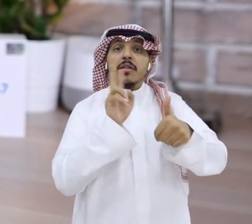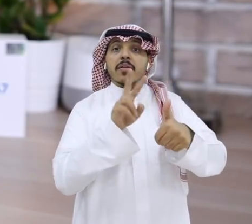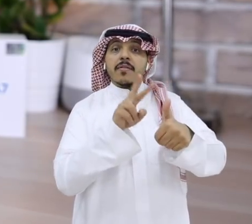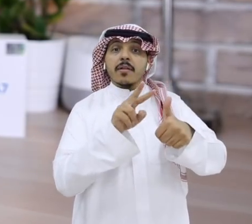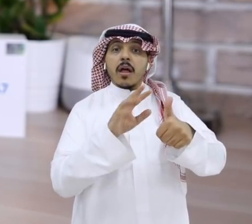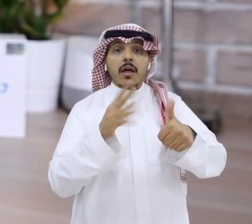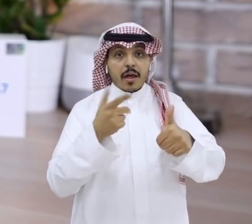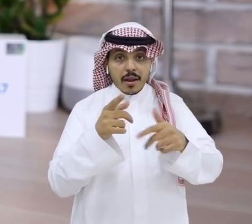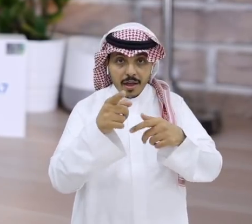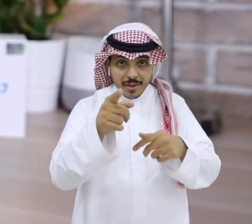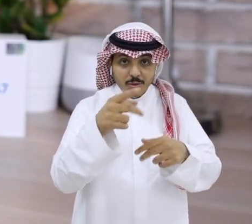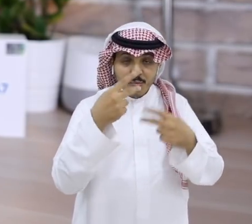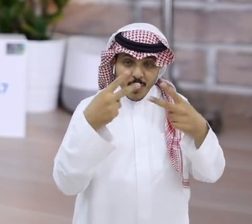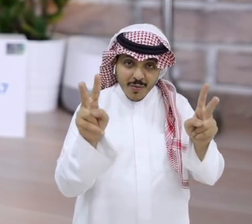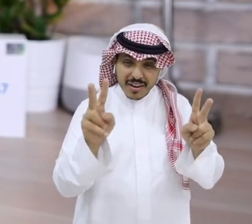Do you agree with me or not?